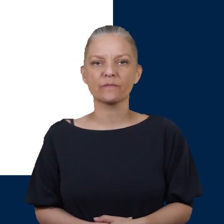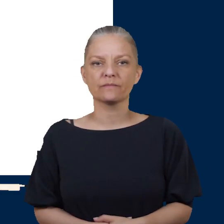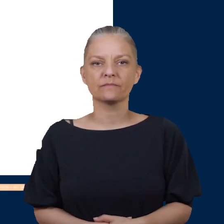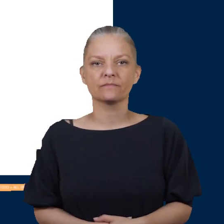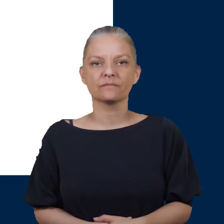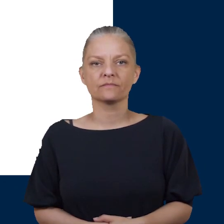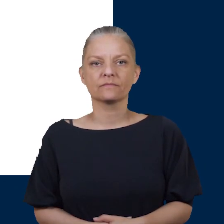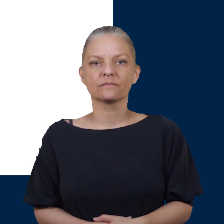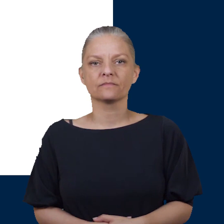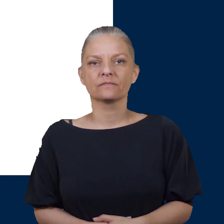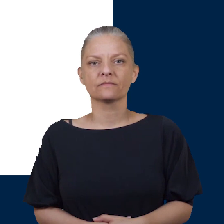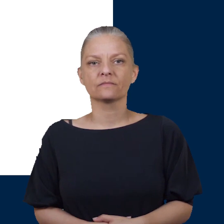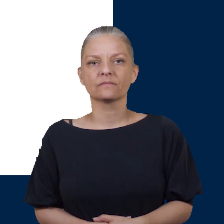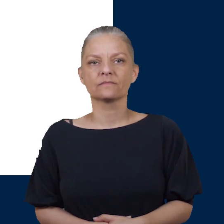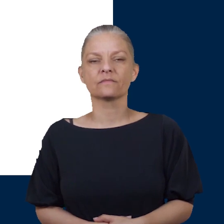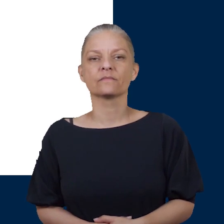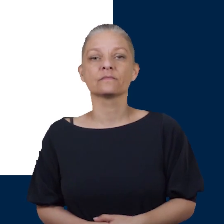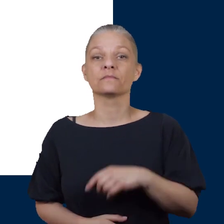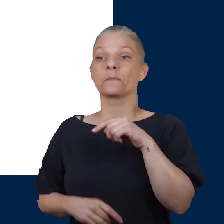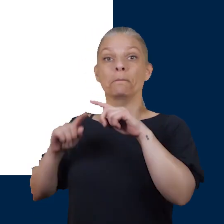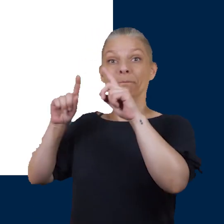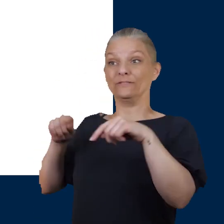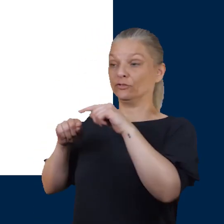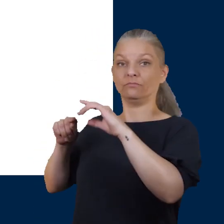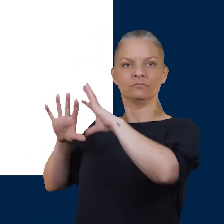This picture shows the complete Eatwell guide which has a few